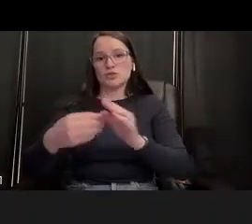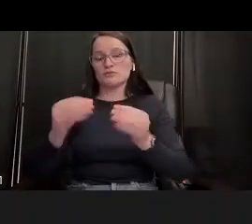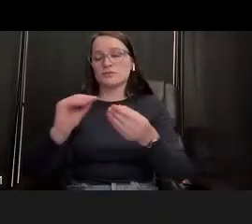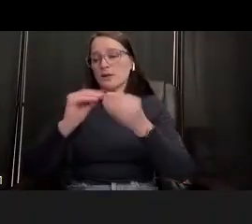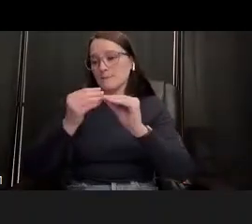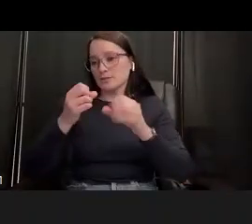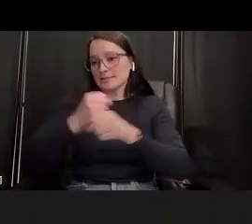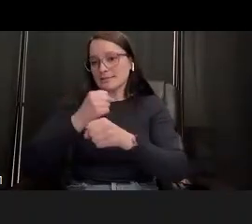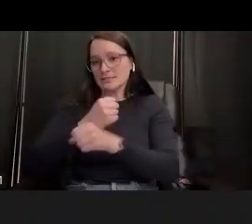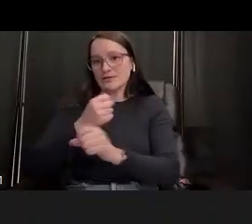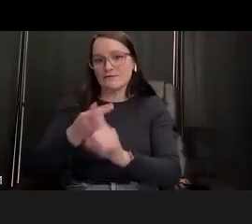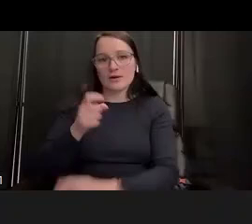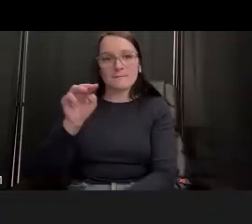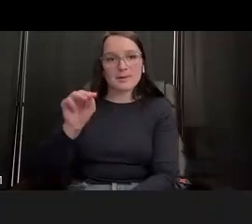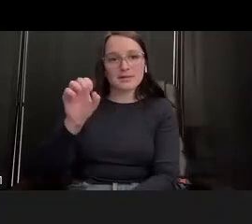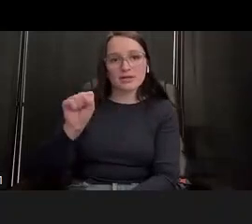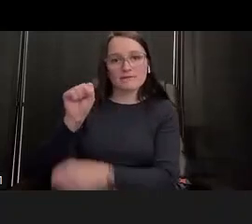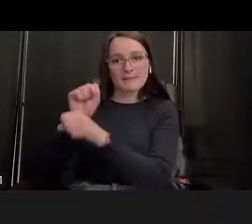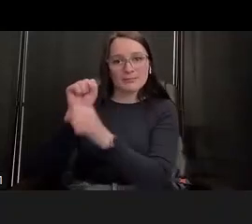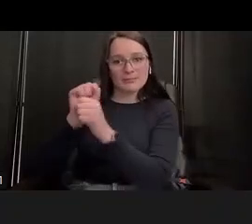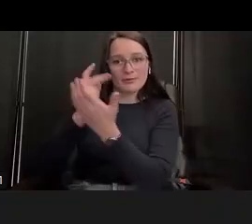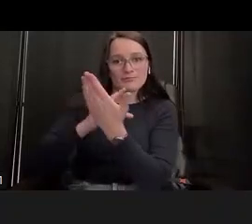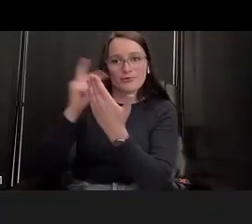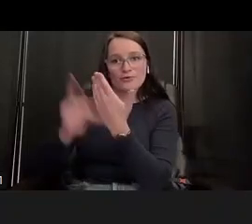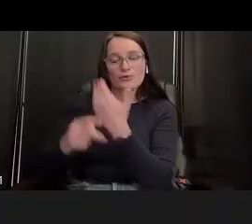and my colleague Gillian is going to um come on right now and share a bit more about the program